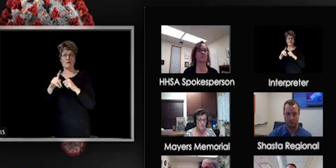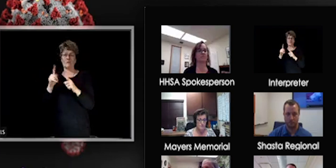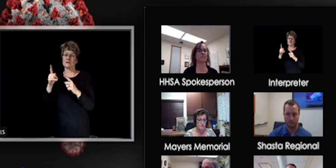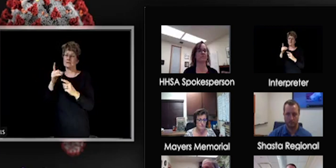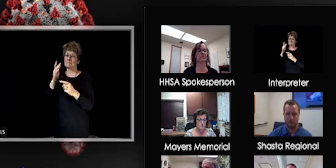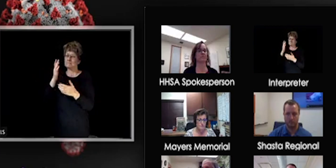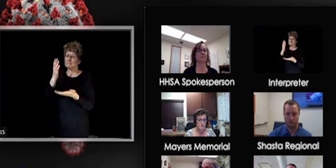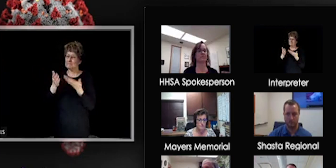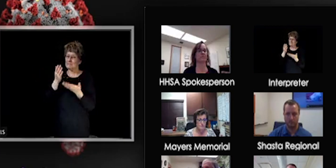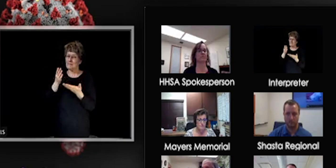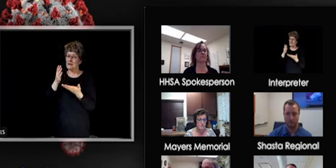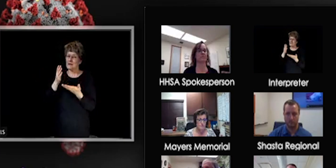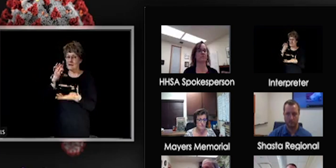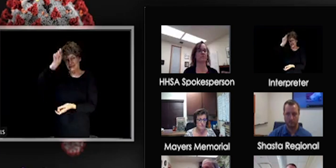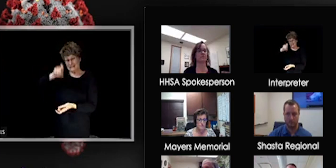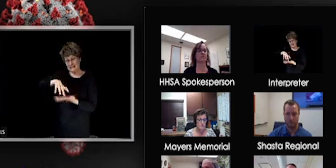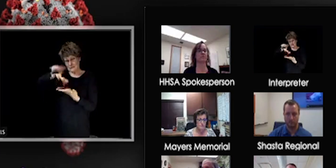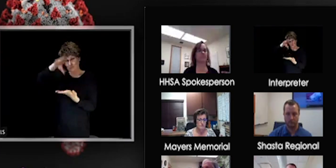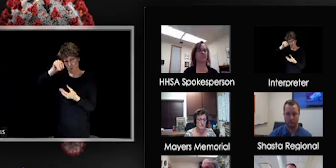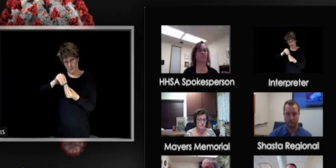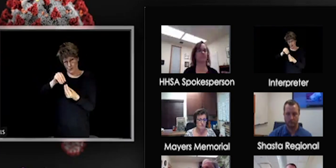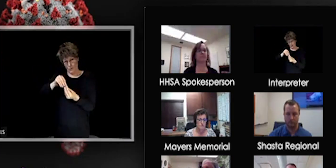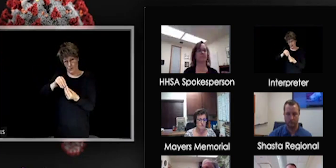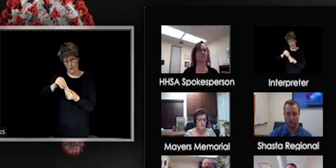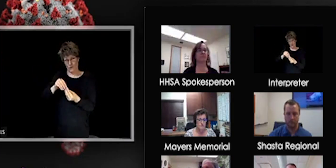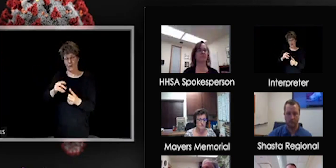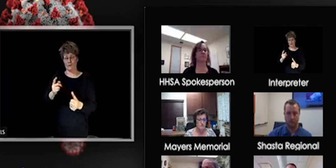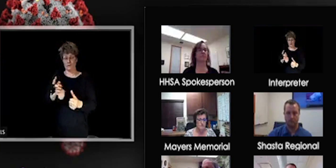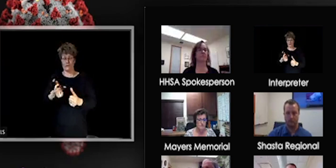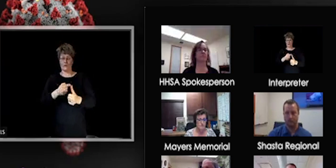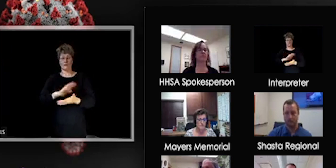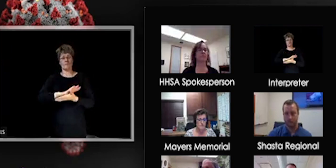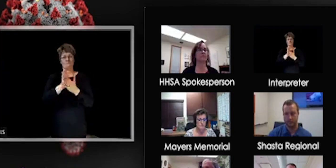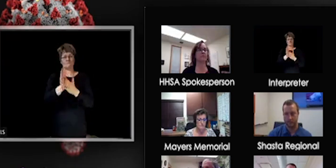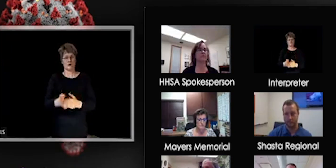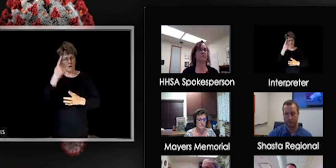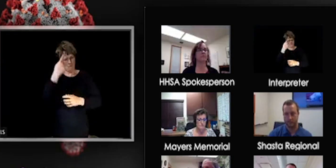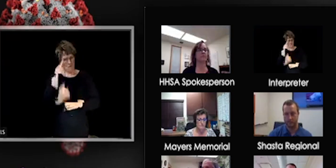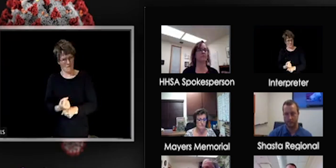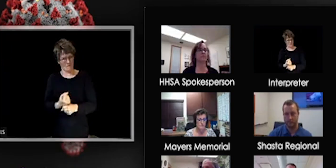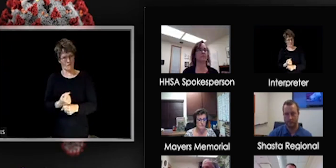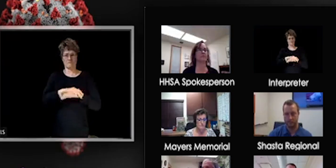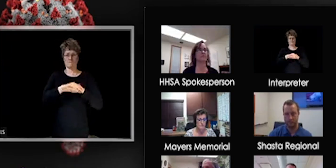confident and comfortable, and that goes along with Dr. Ramstrom and the state Public Health